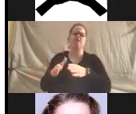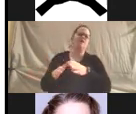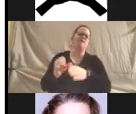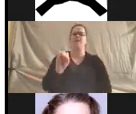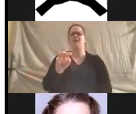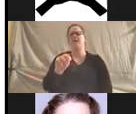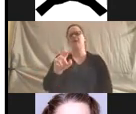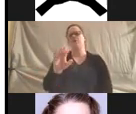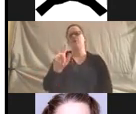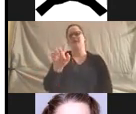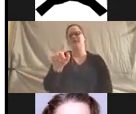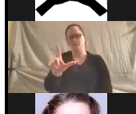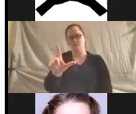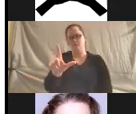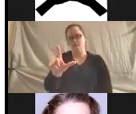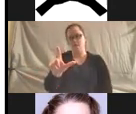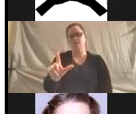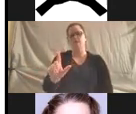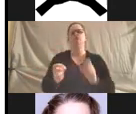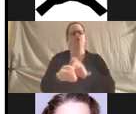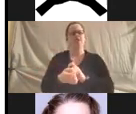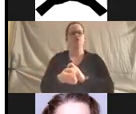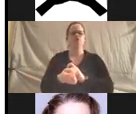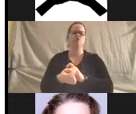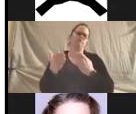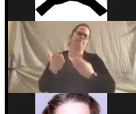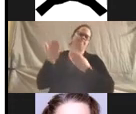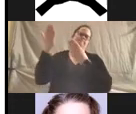to be able to move that legislation to become a law.